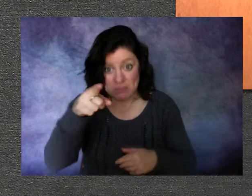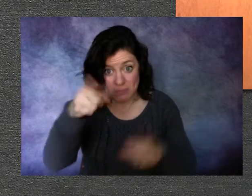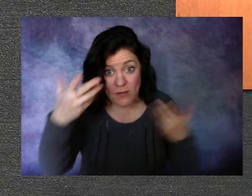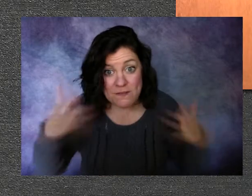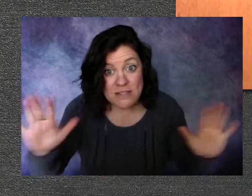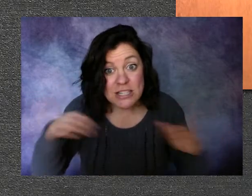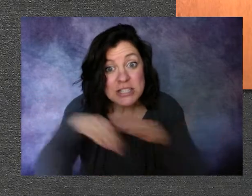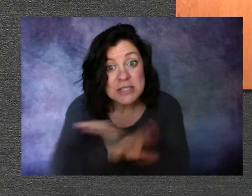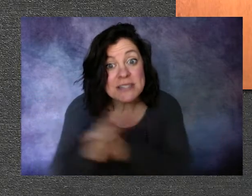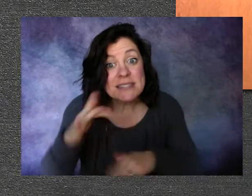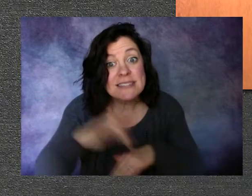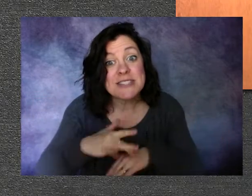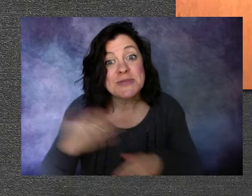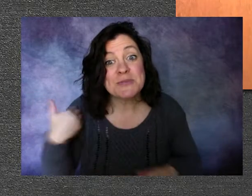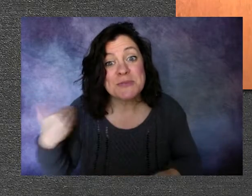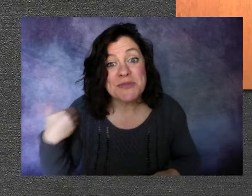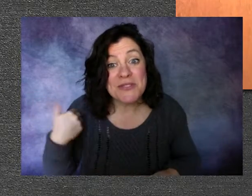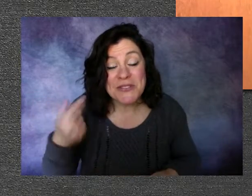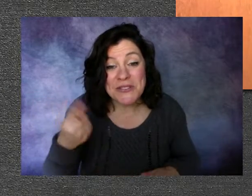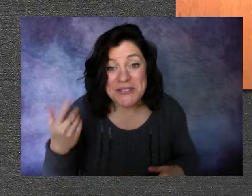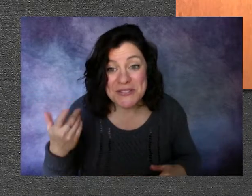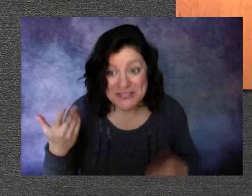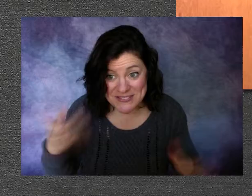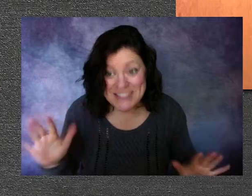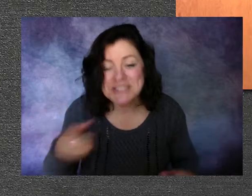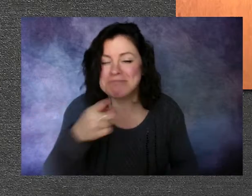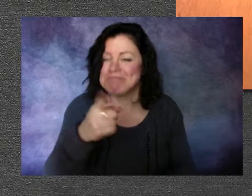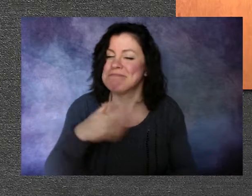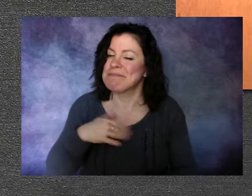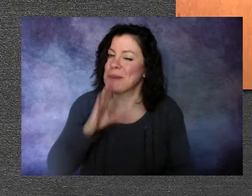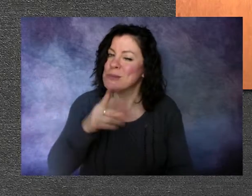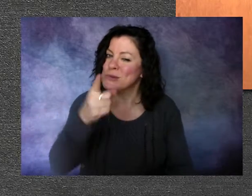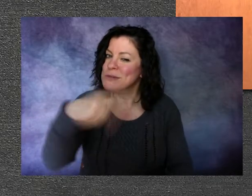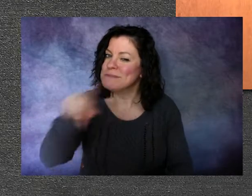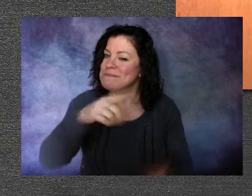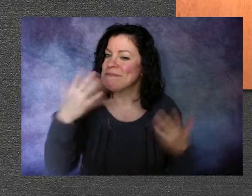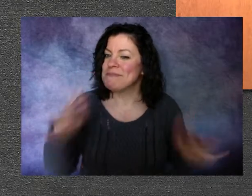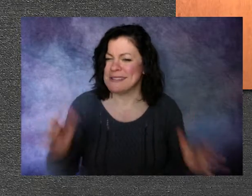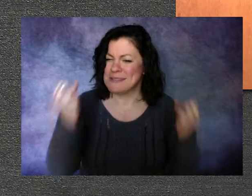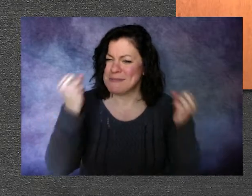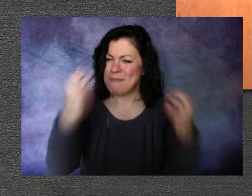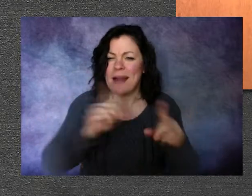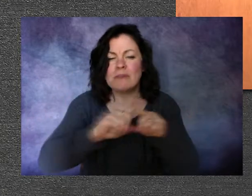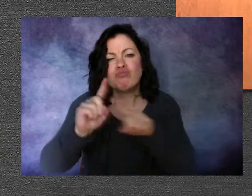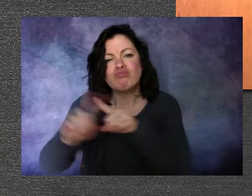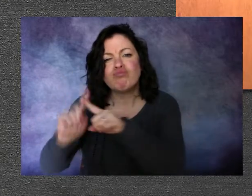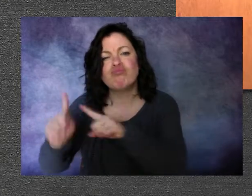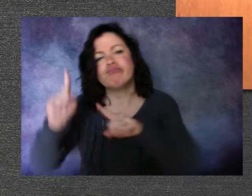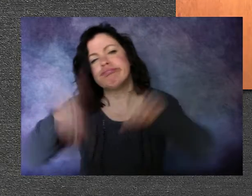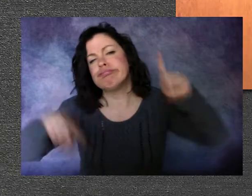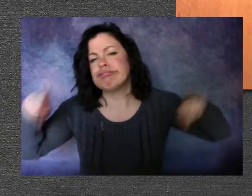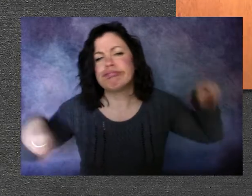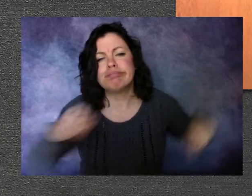My friends, have you ever been to the grocery store before? I bet you have! There's so many different types of grocery stores,